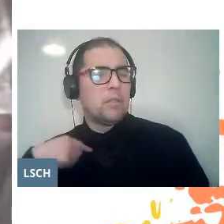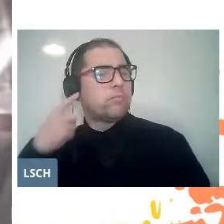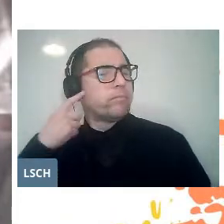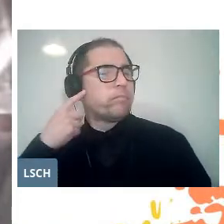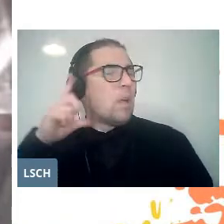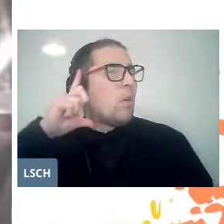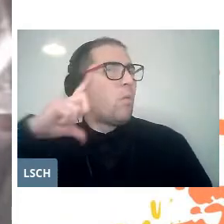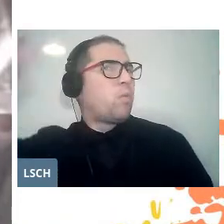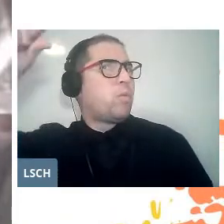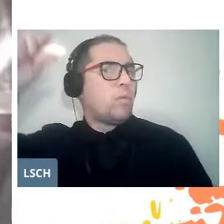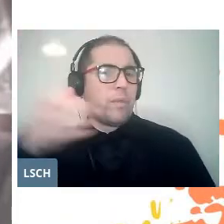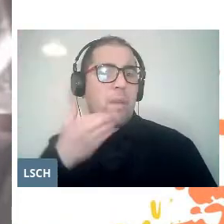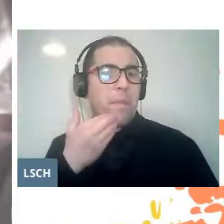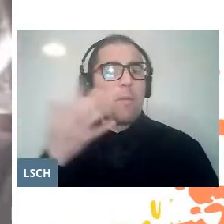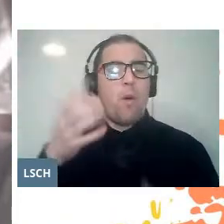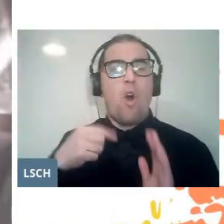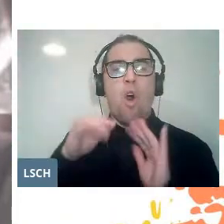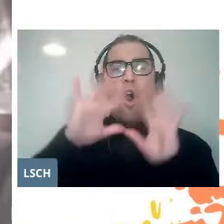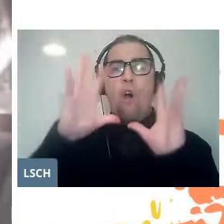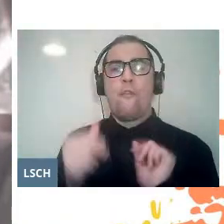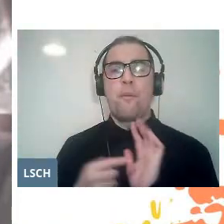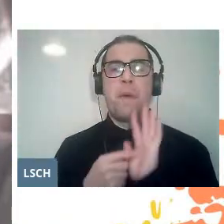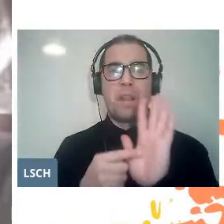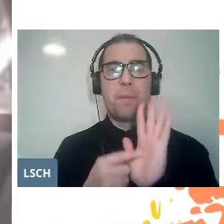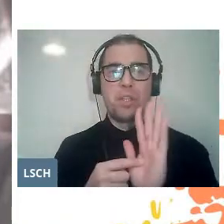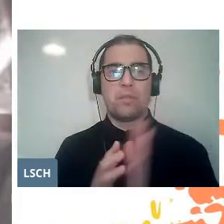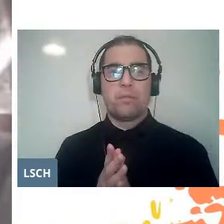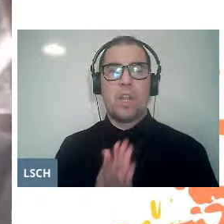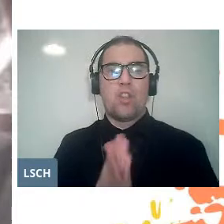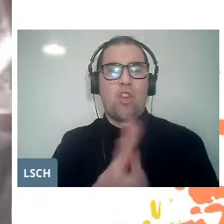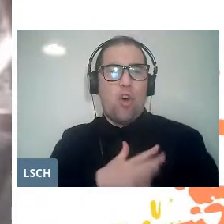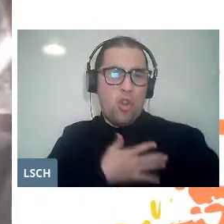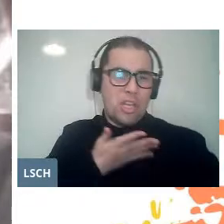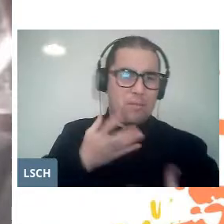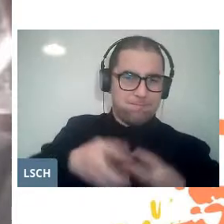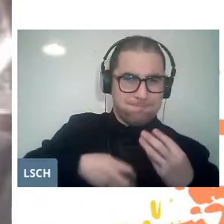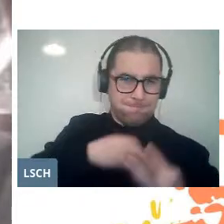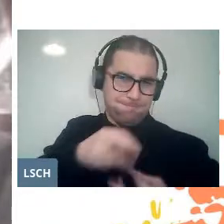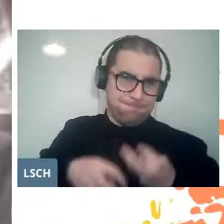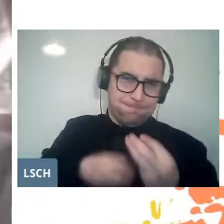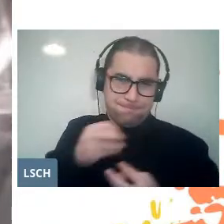as a form of expression of all the feelings of the romantic man.